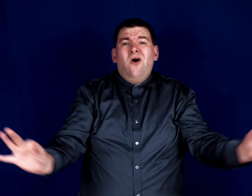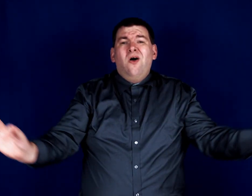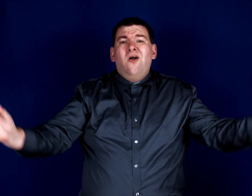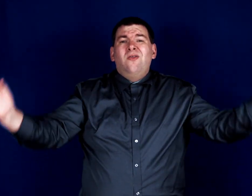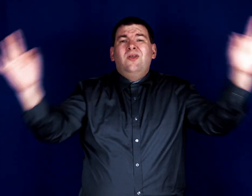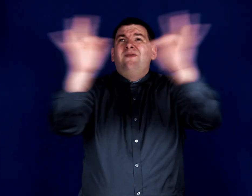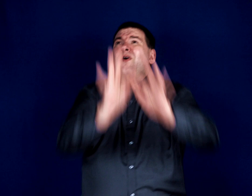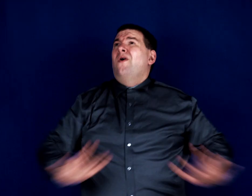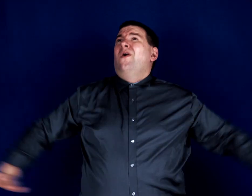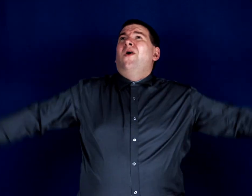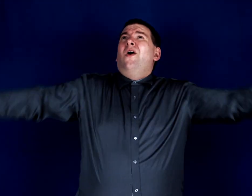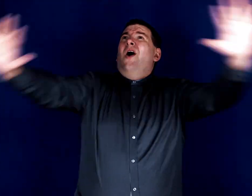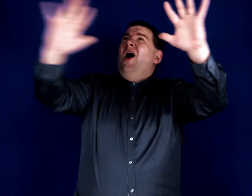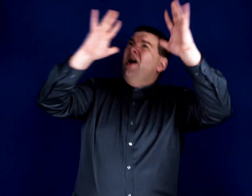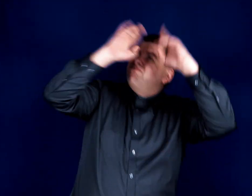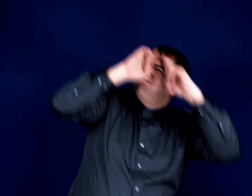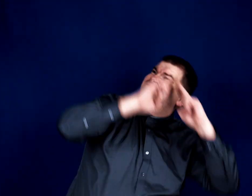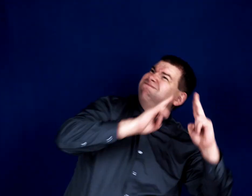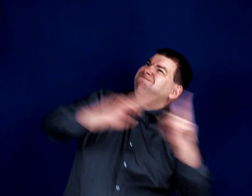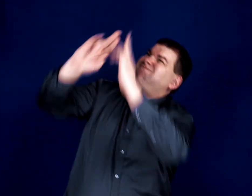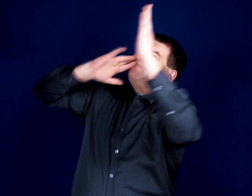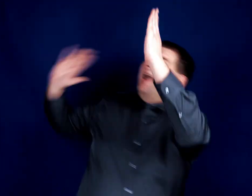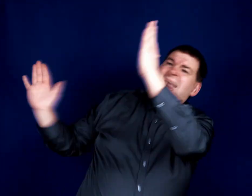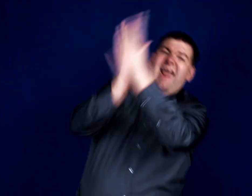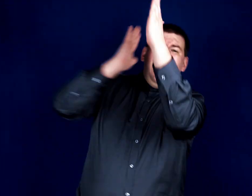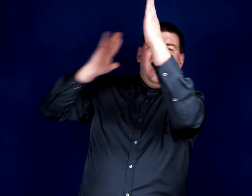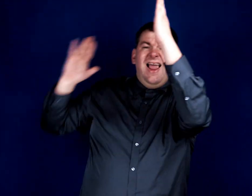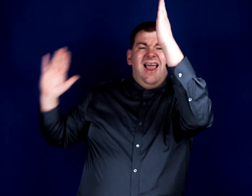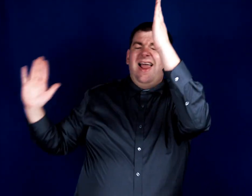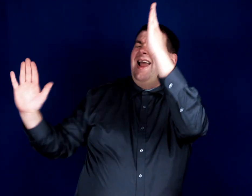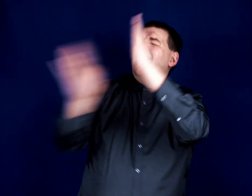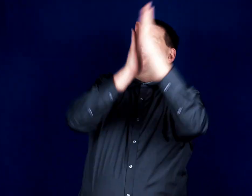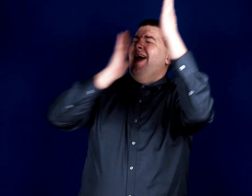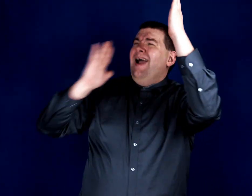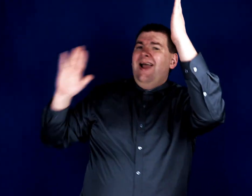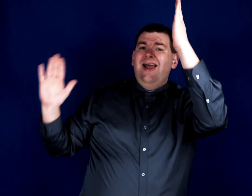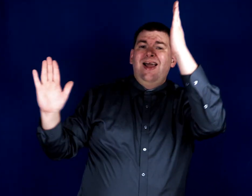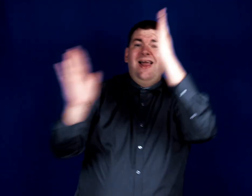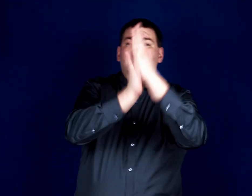of all praise.